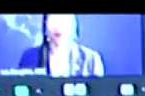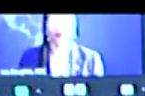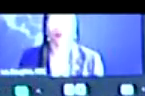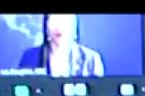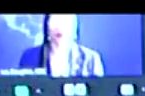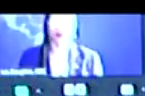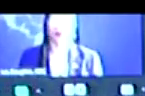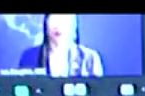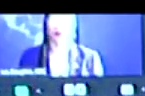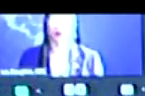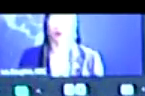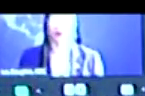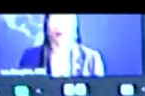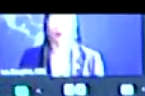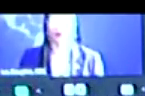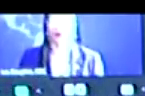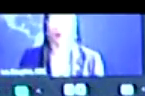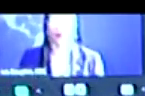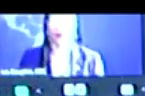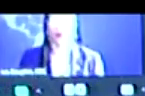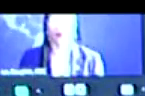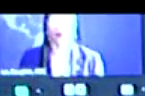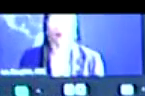There you go. So, we'll go Julie, Monica, then Helene.